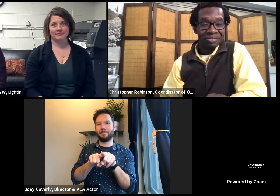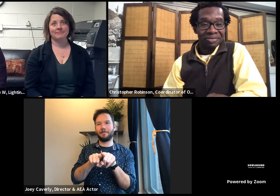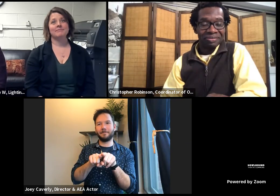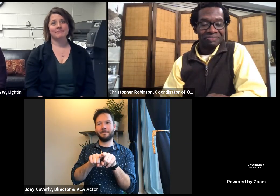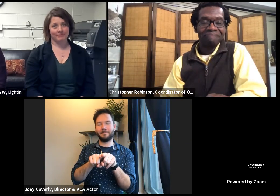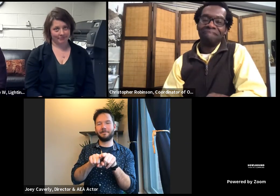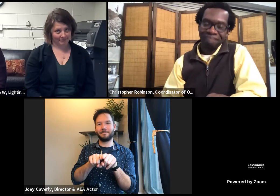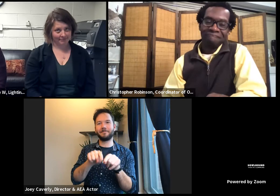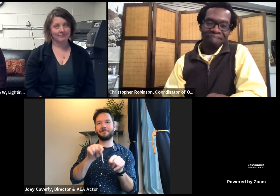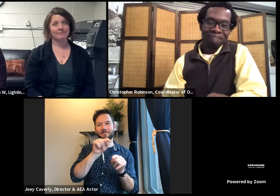no deaf person is the same.